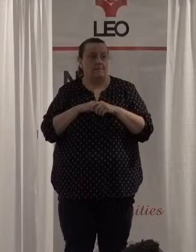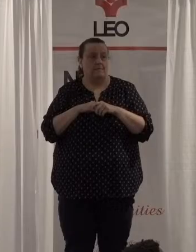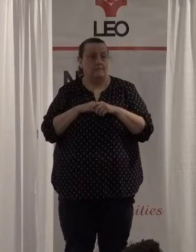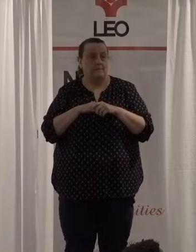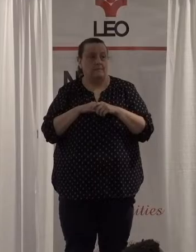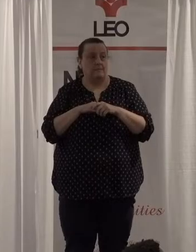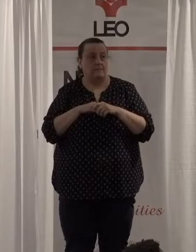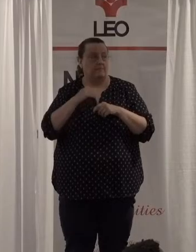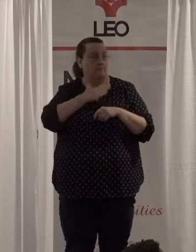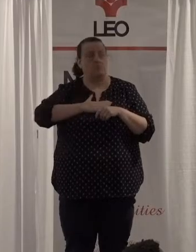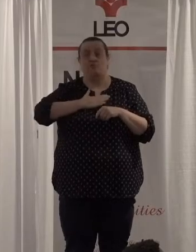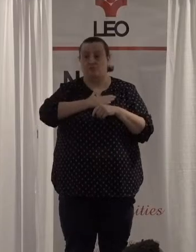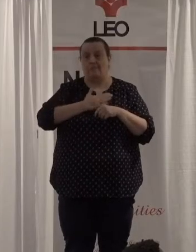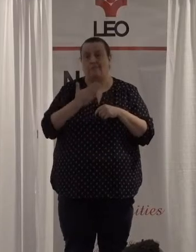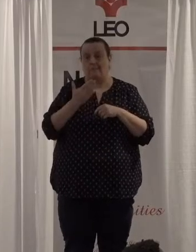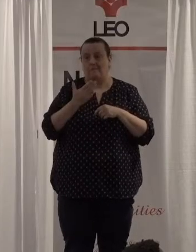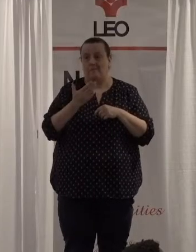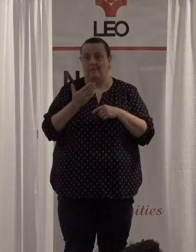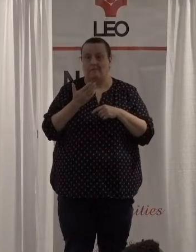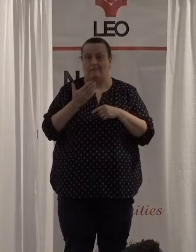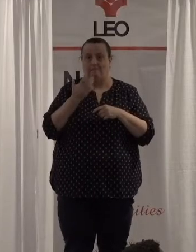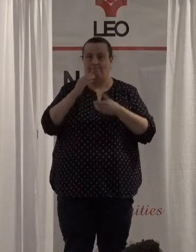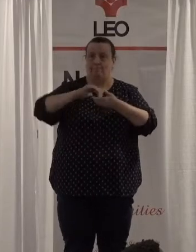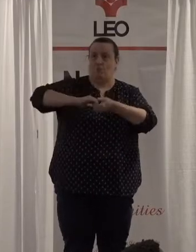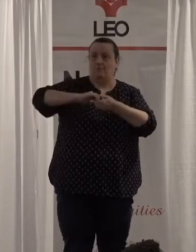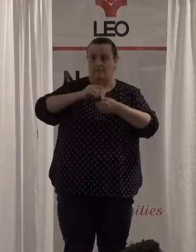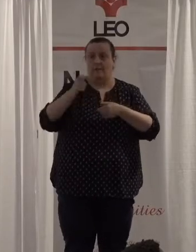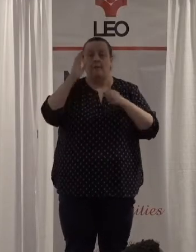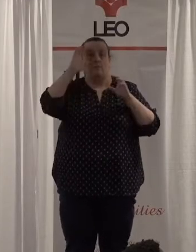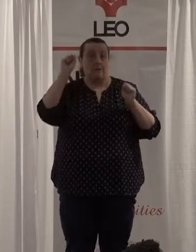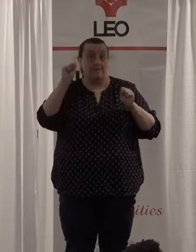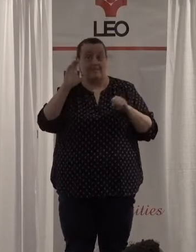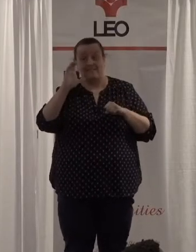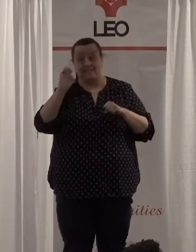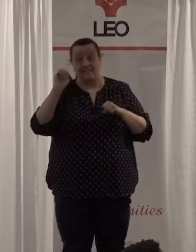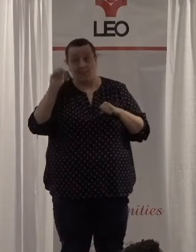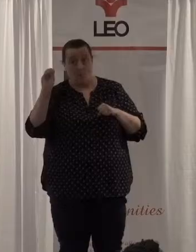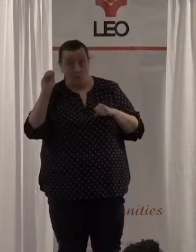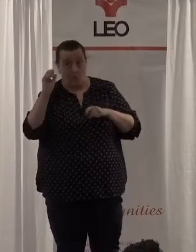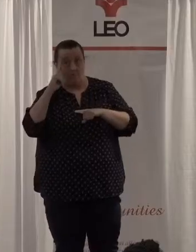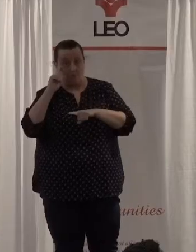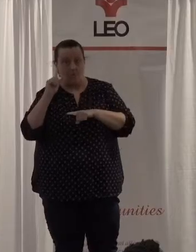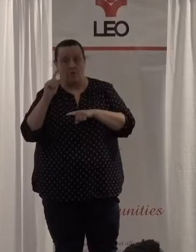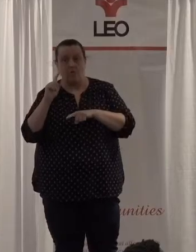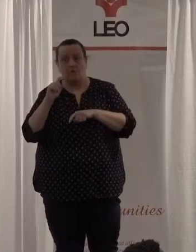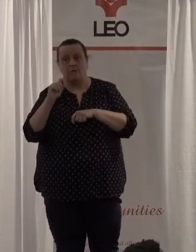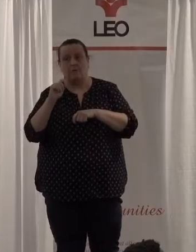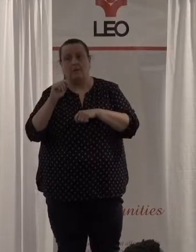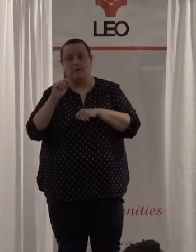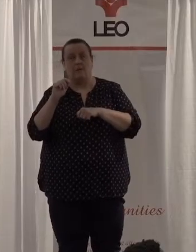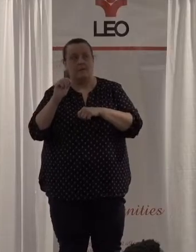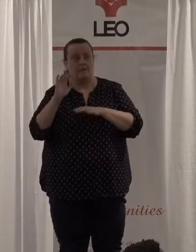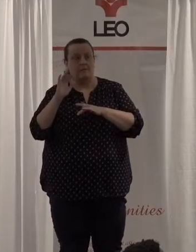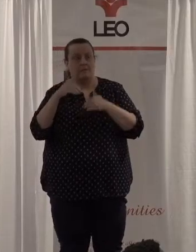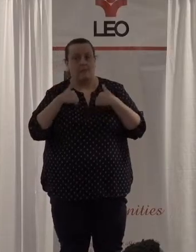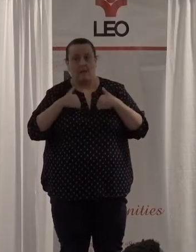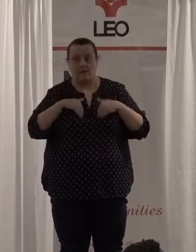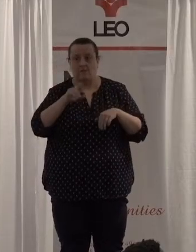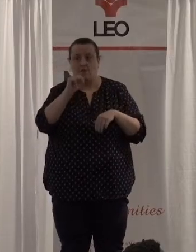AND WITH ME TODAY IS ROBERT MCDONALD, THE PRESIDENT AND CEO OF LUNG NOVA SCOTIA PEI.